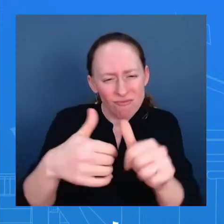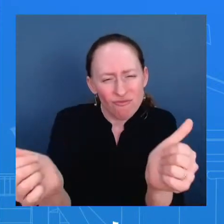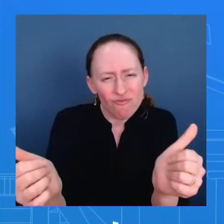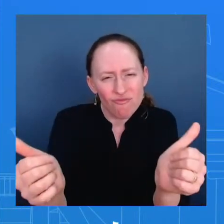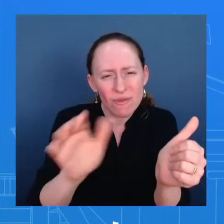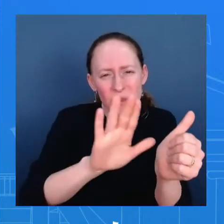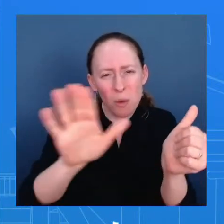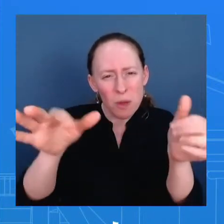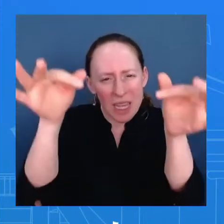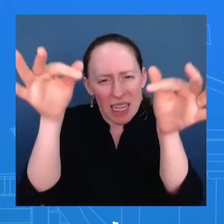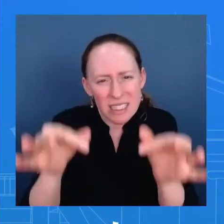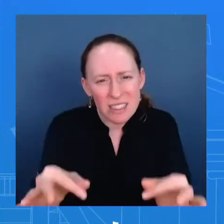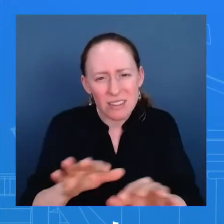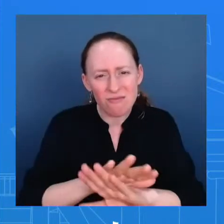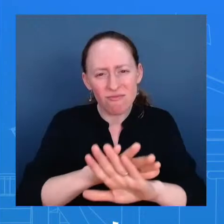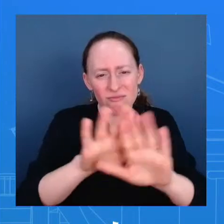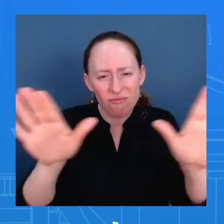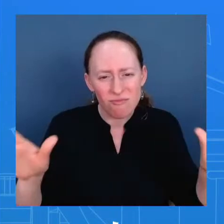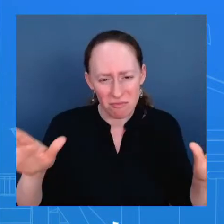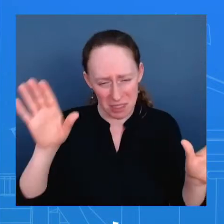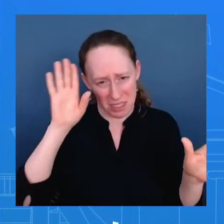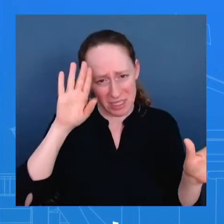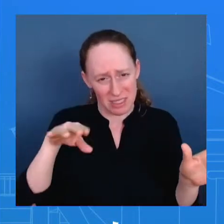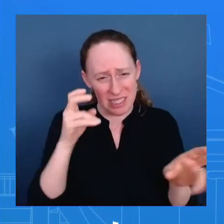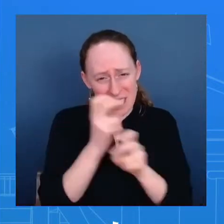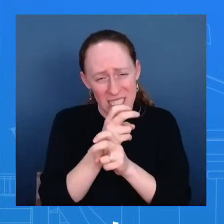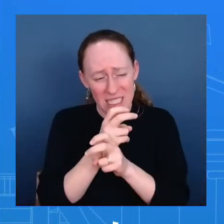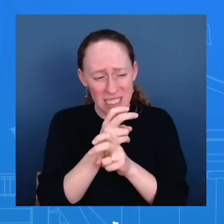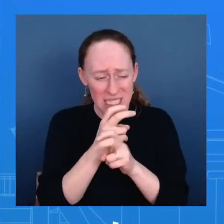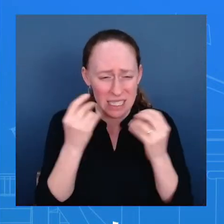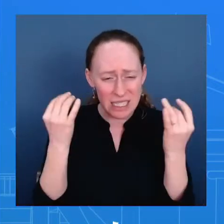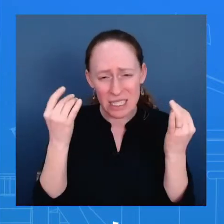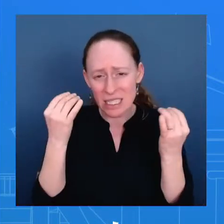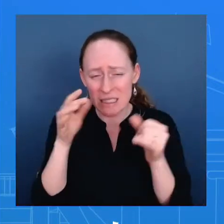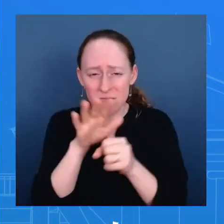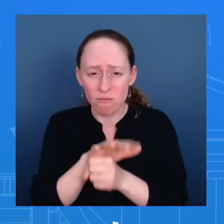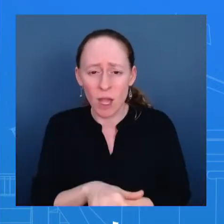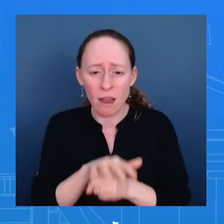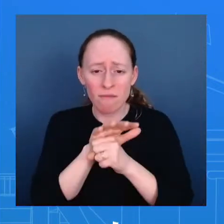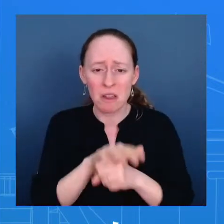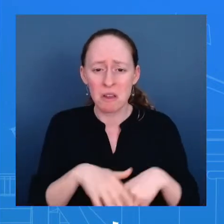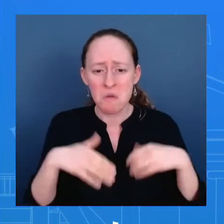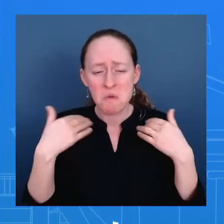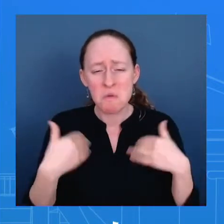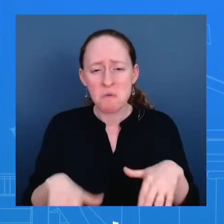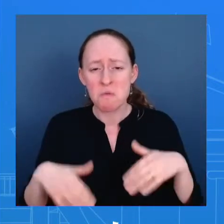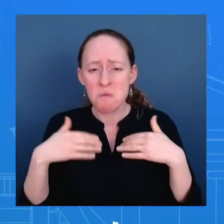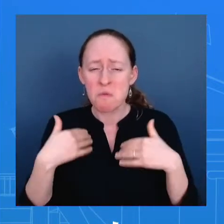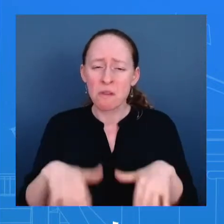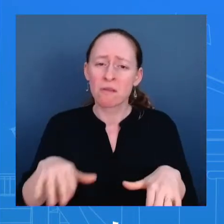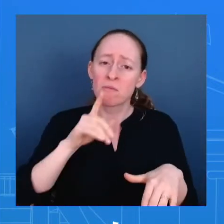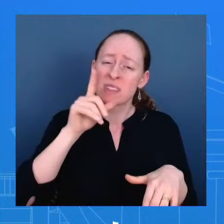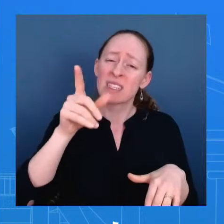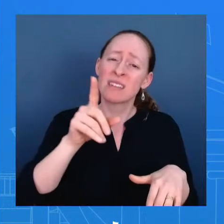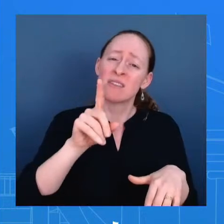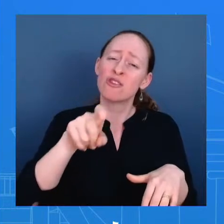could make a decision about how they want to build and move forward with building a family. And so, can't -- I can't speak to those direct comments,